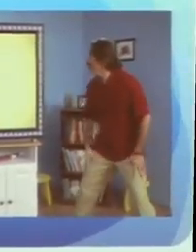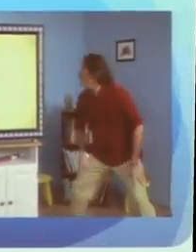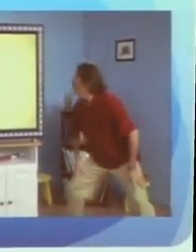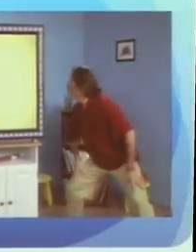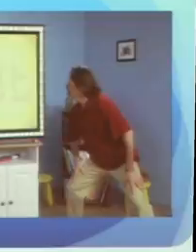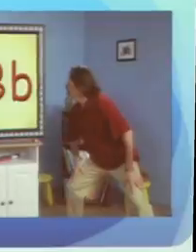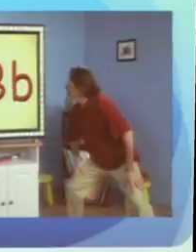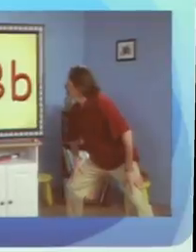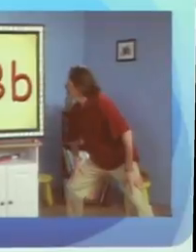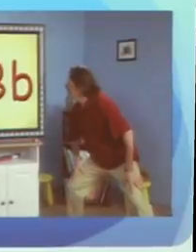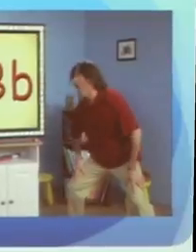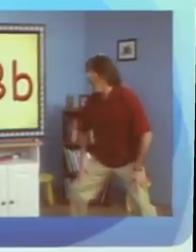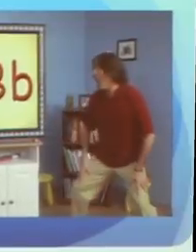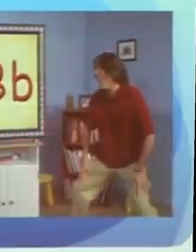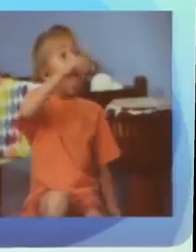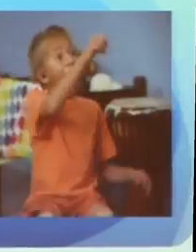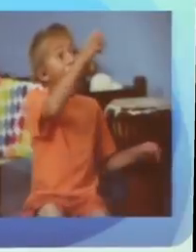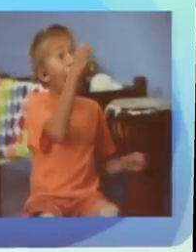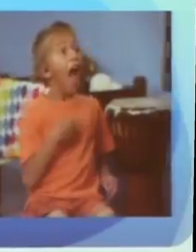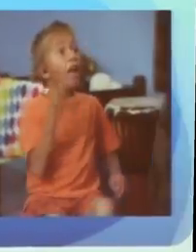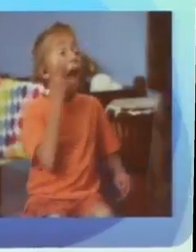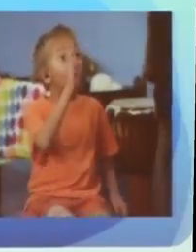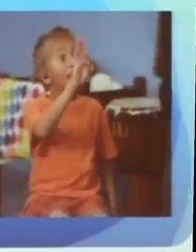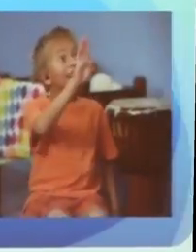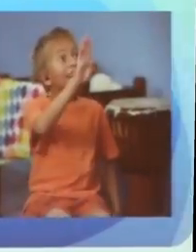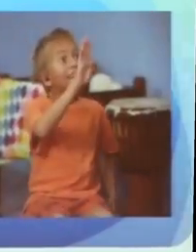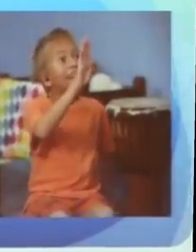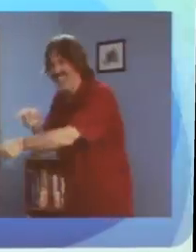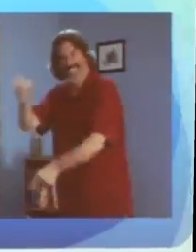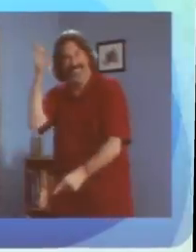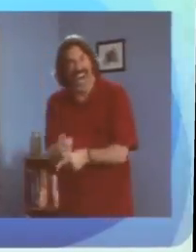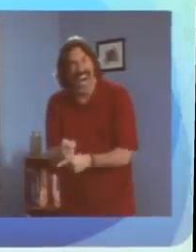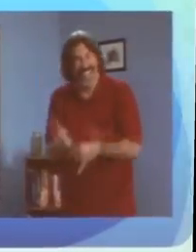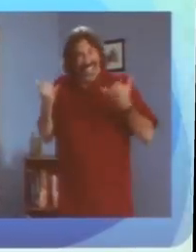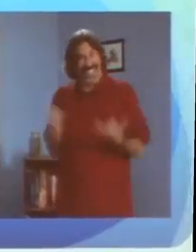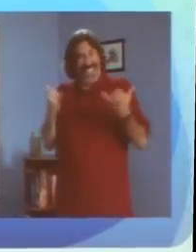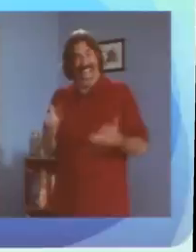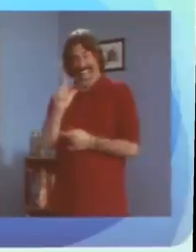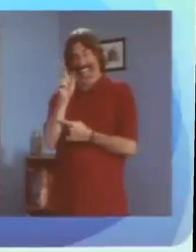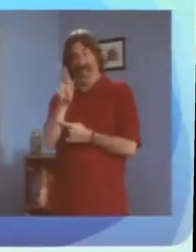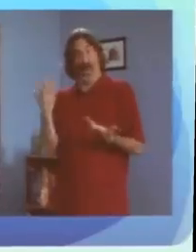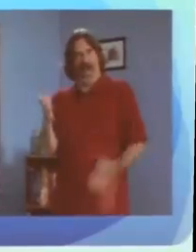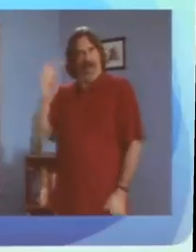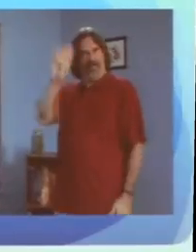Audio, ask it again, please. Yeah, yeah, I saw it. It's a "B". Right.